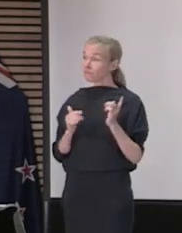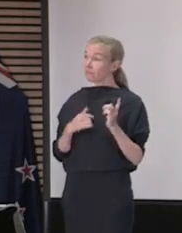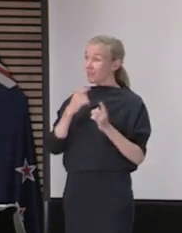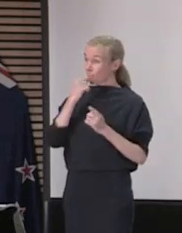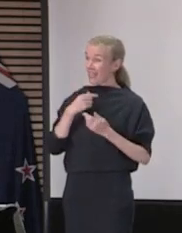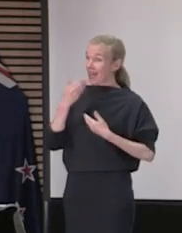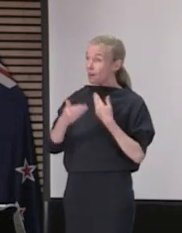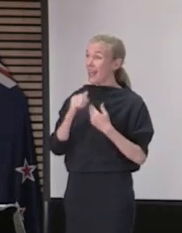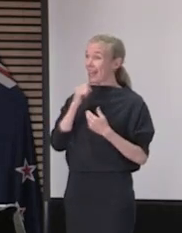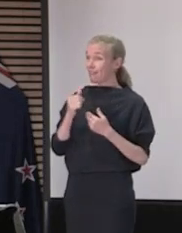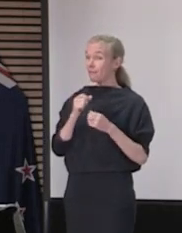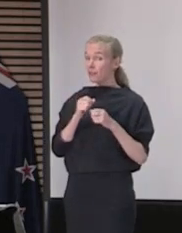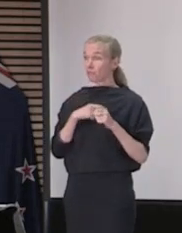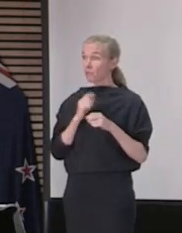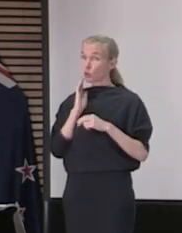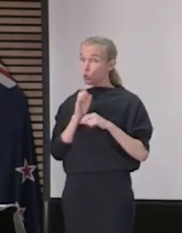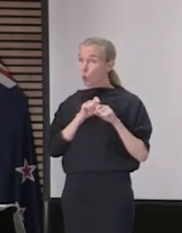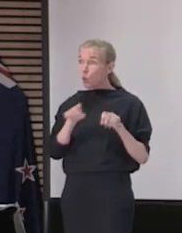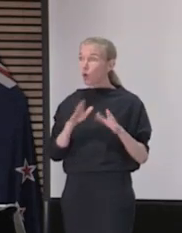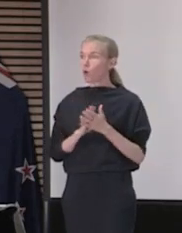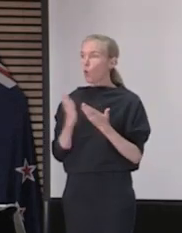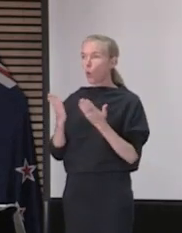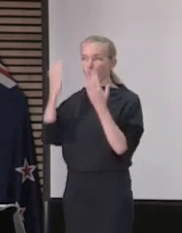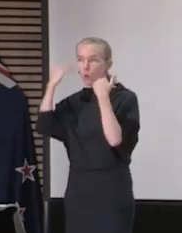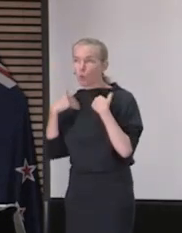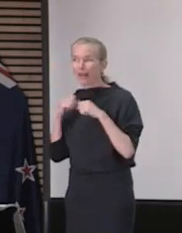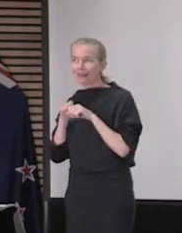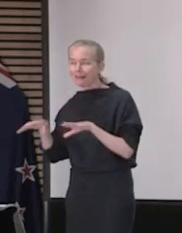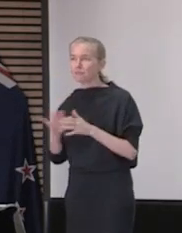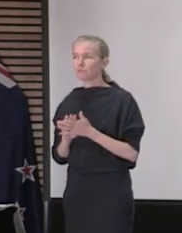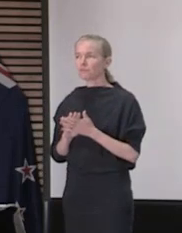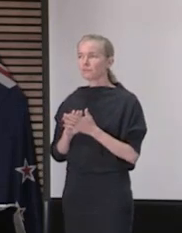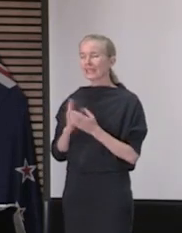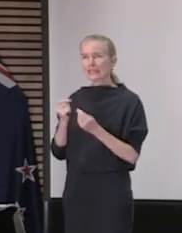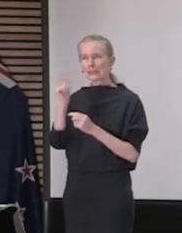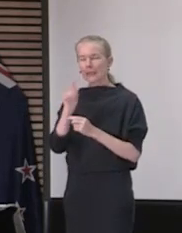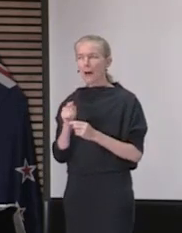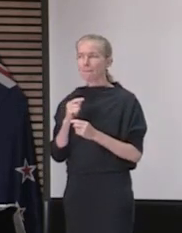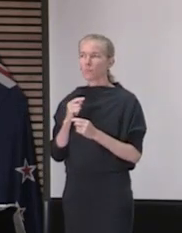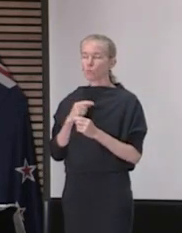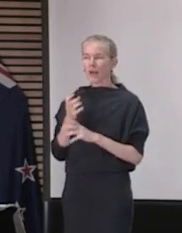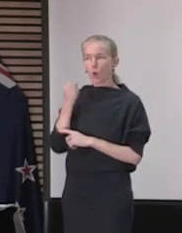We will providedetail about, for example, aschool or an event where it ispertinent. But in someinstances, we will with holdthe name and the location ofthe workplace if we